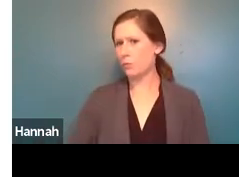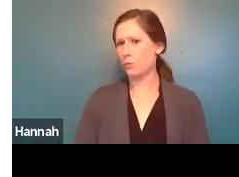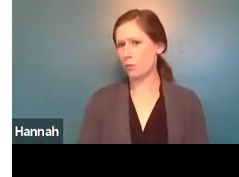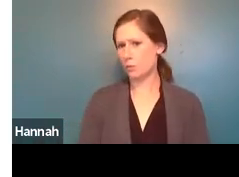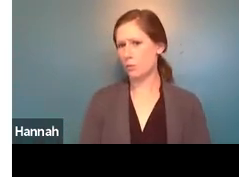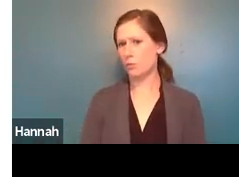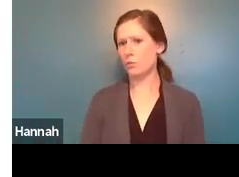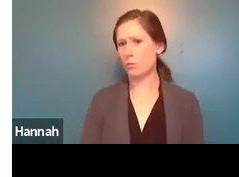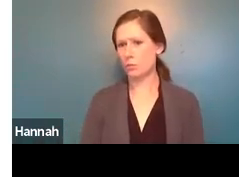so